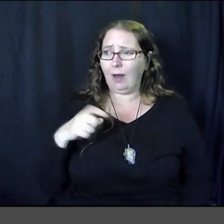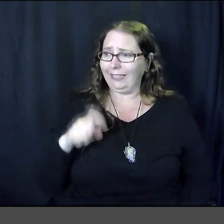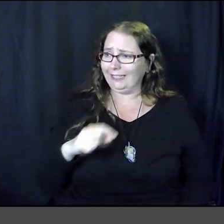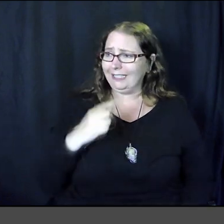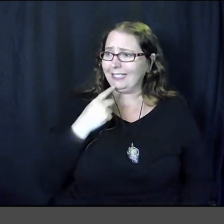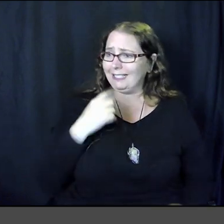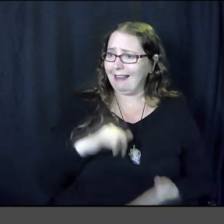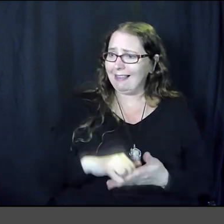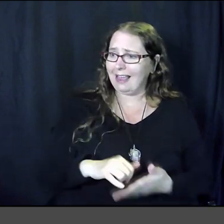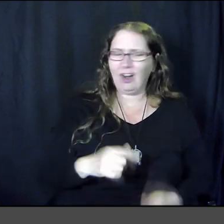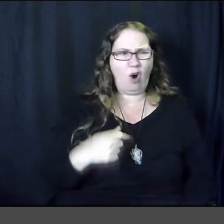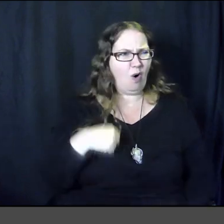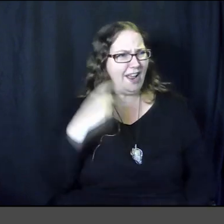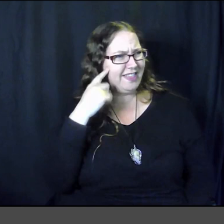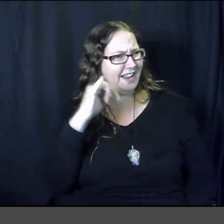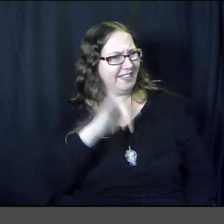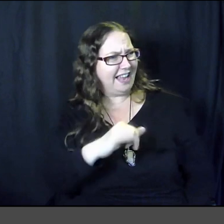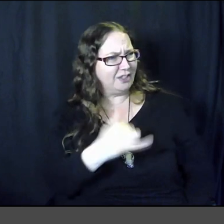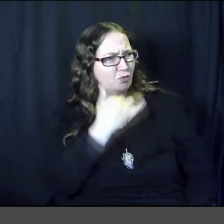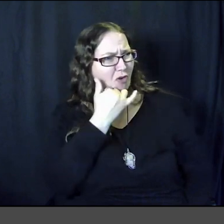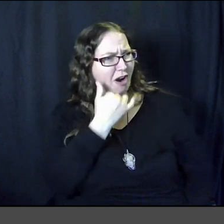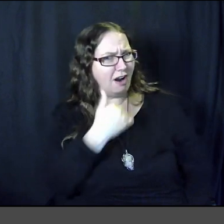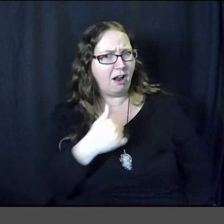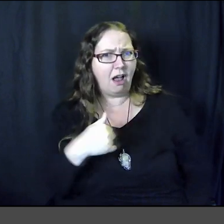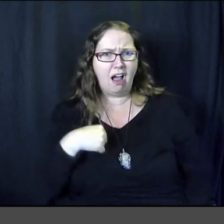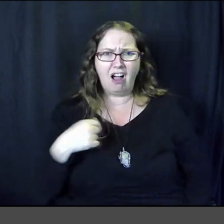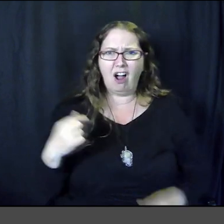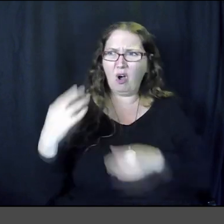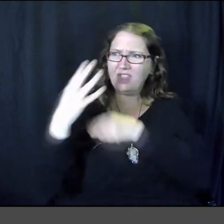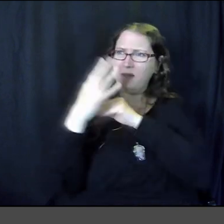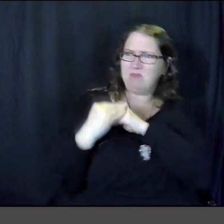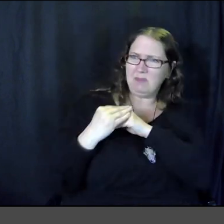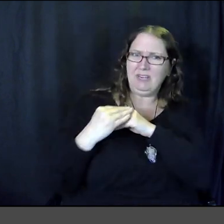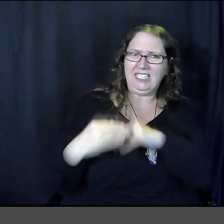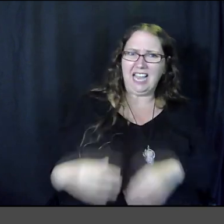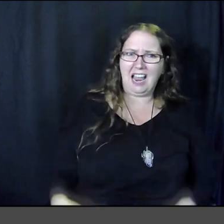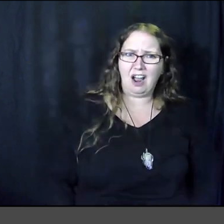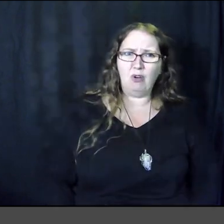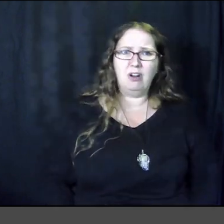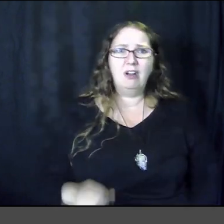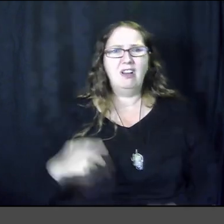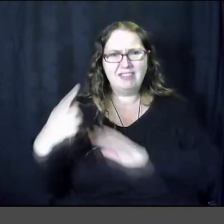PUT YOU PUT YOU DOWN OR YOUR PEOPLE'S GOT PUSHED ASIDE OR SEGREGATED